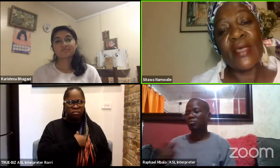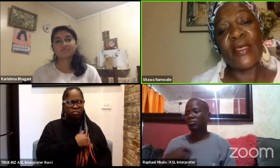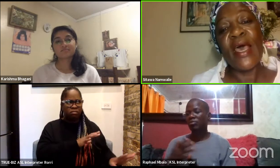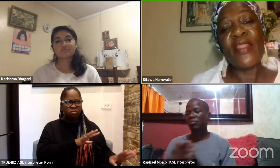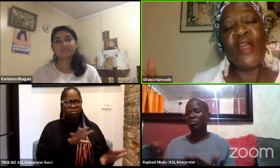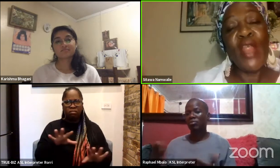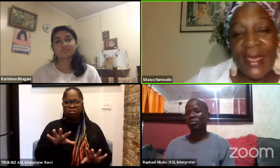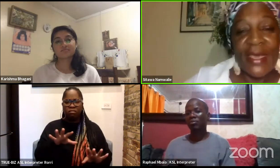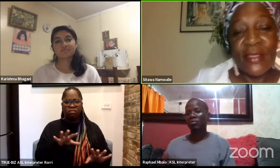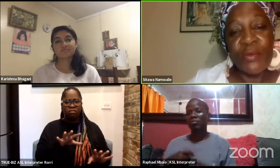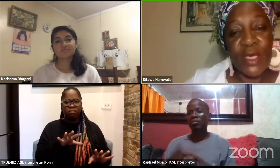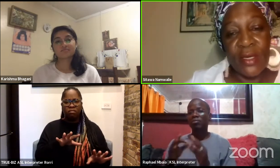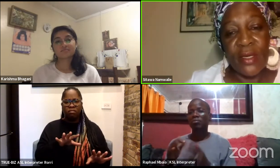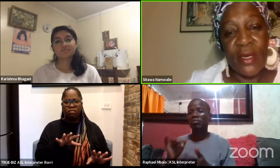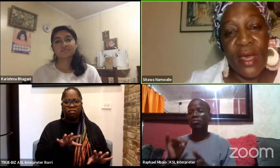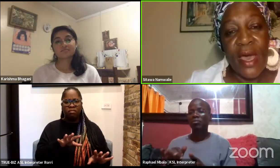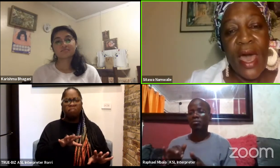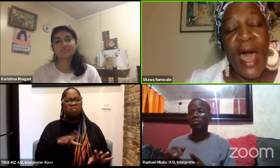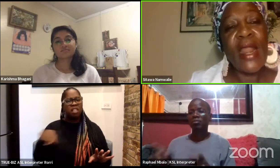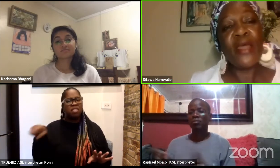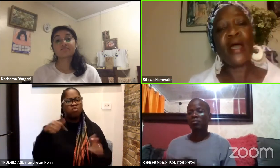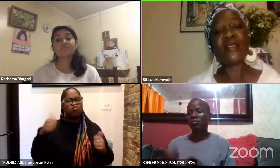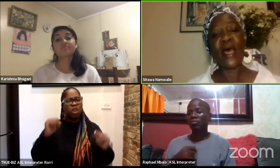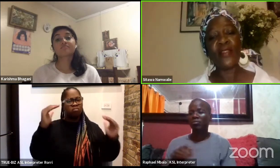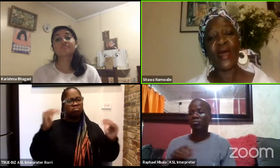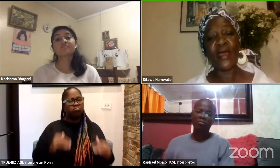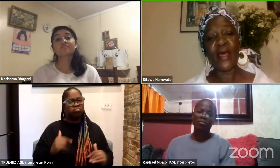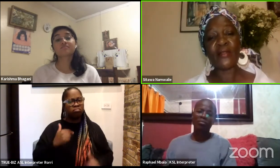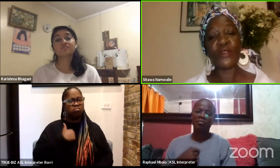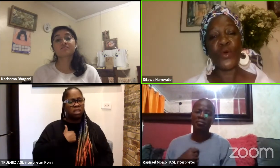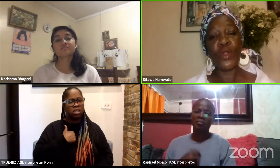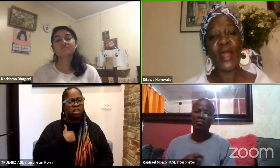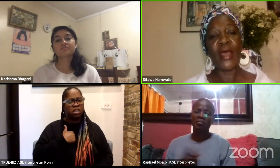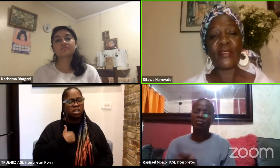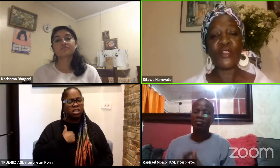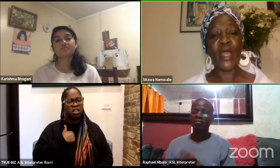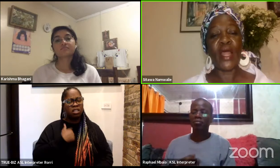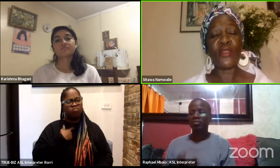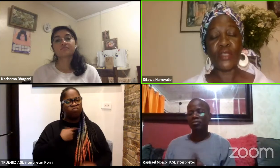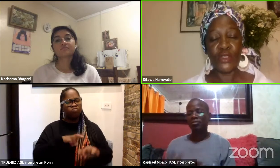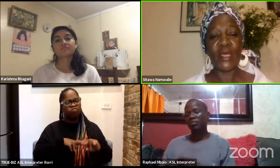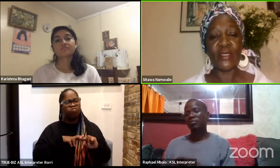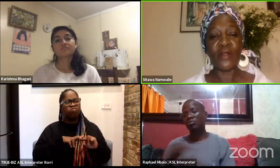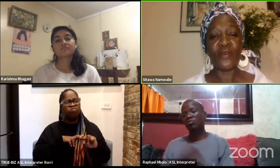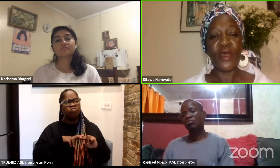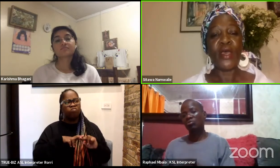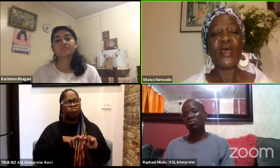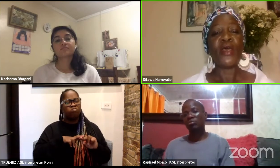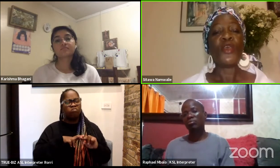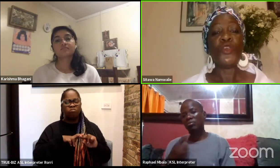as they're relegating me. And I sat there in that school and I said to myself,